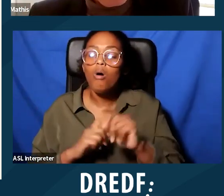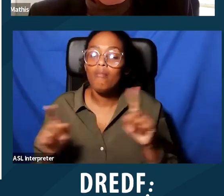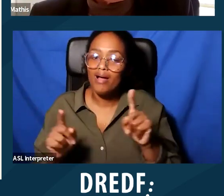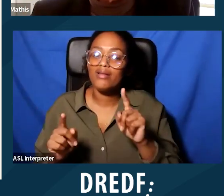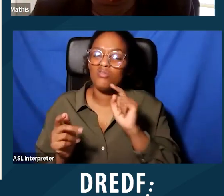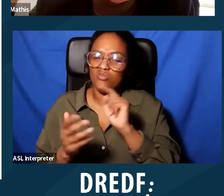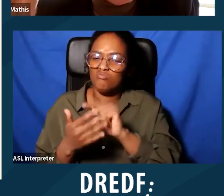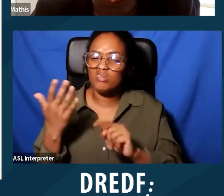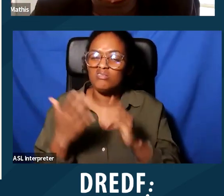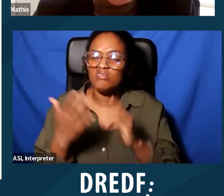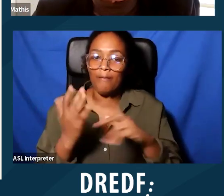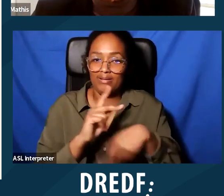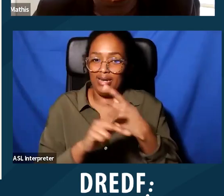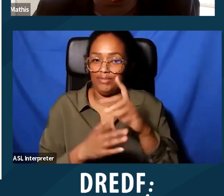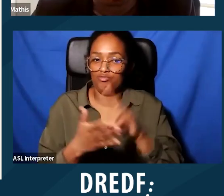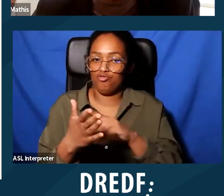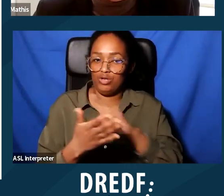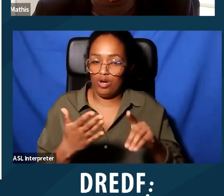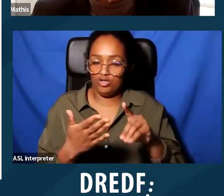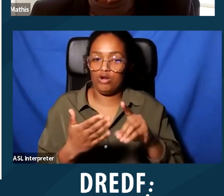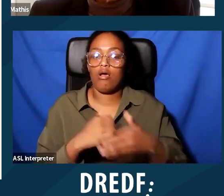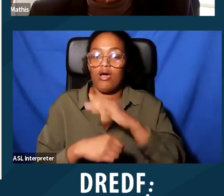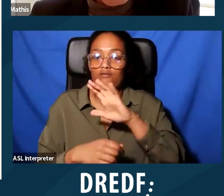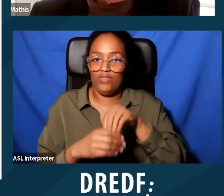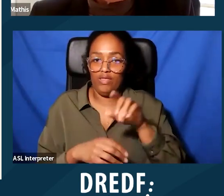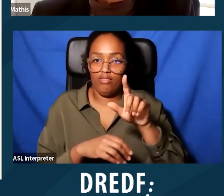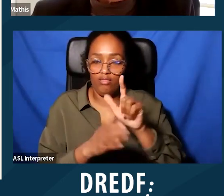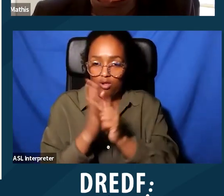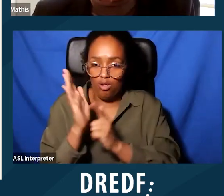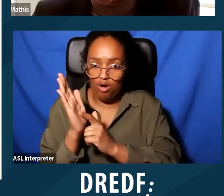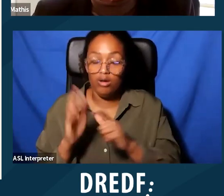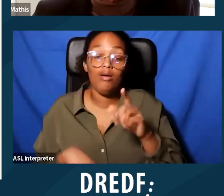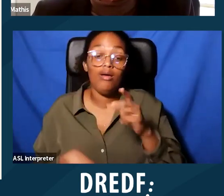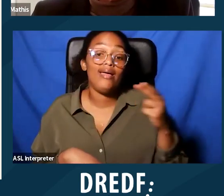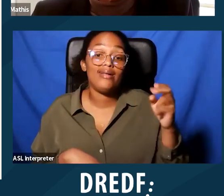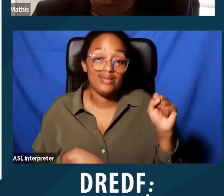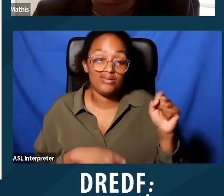This is a defense. But those are the types of things that are types of discrimination under the